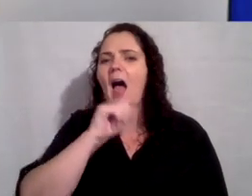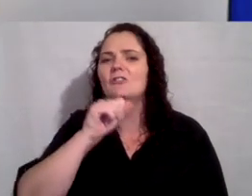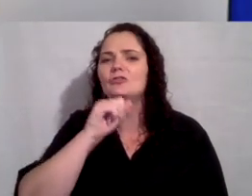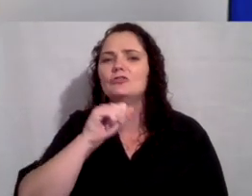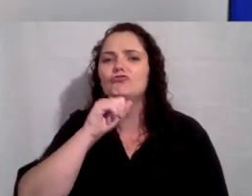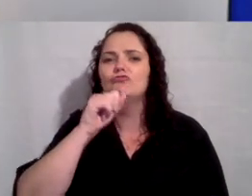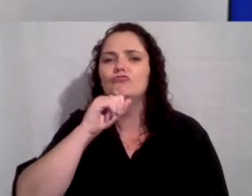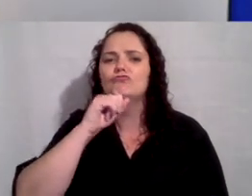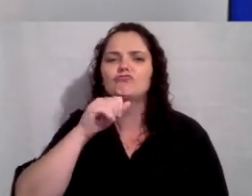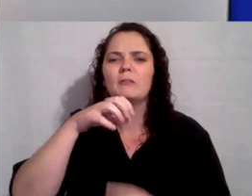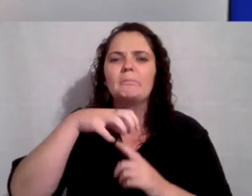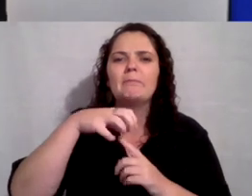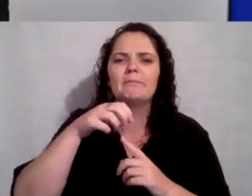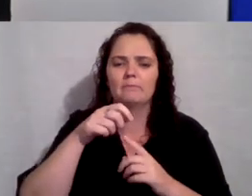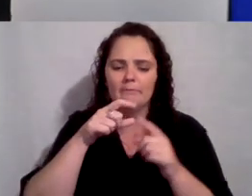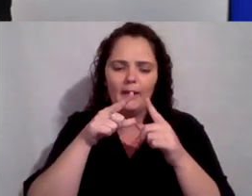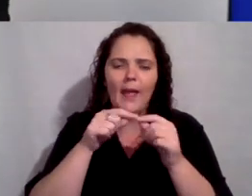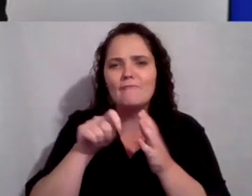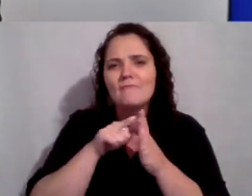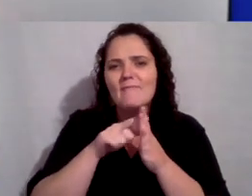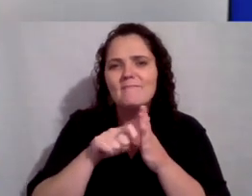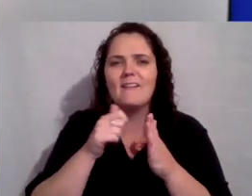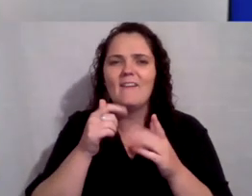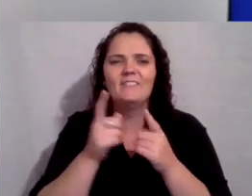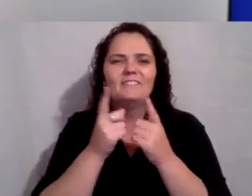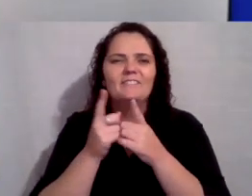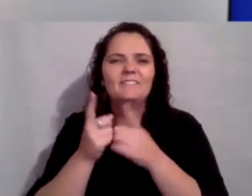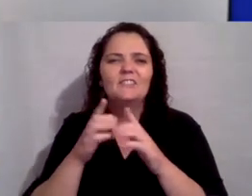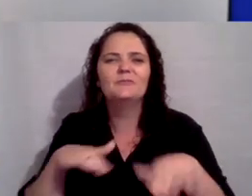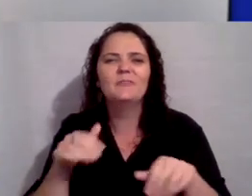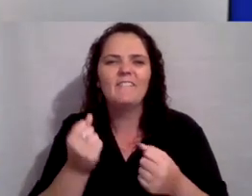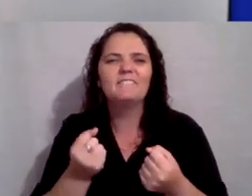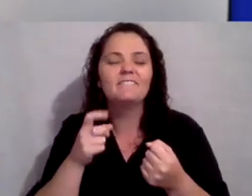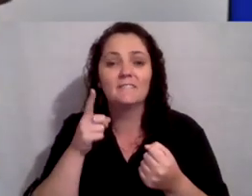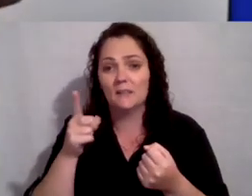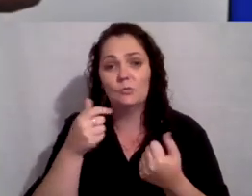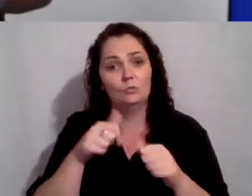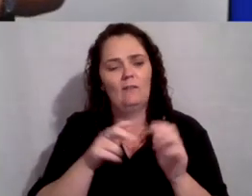coloured pink or whatever it is, those are all vinyl erasers. The one that I’m holding here in my hand is a basic